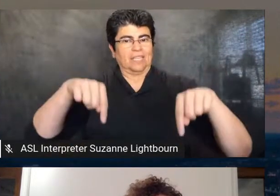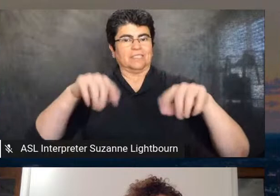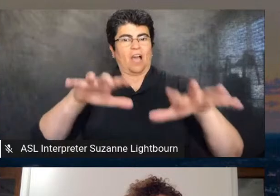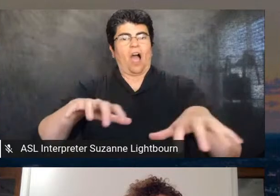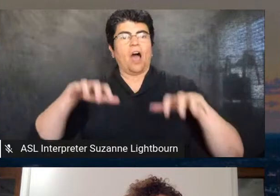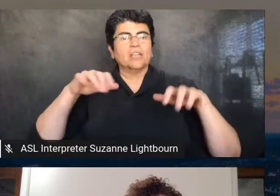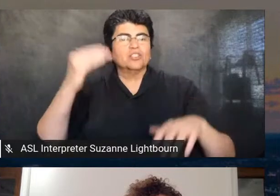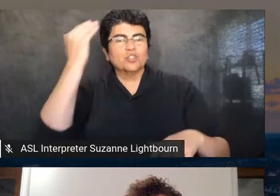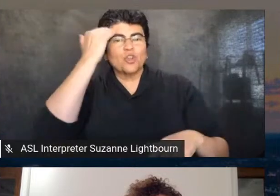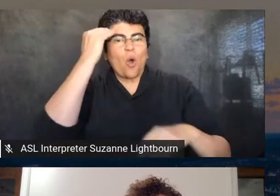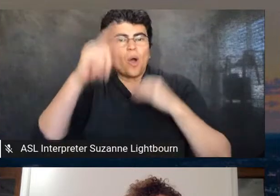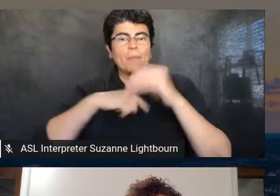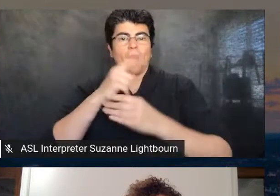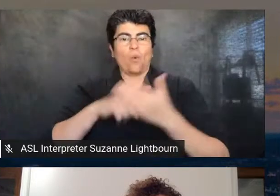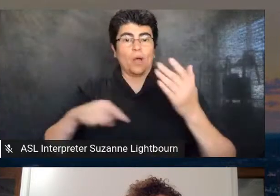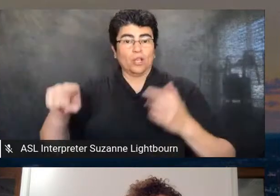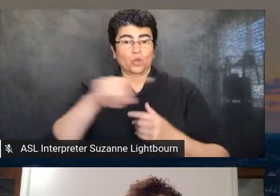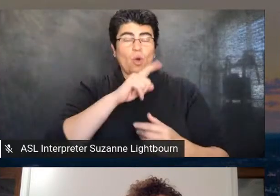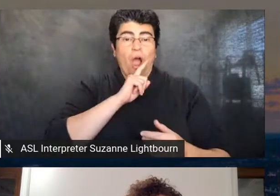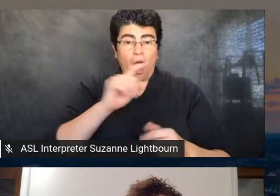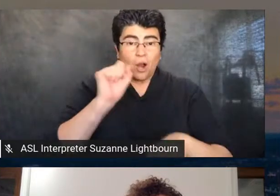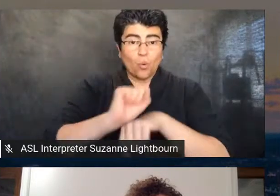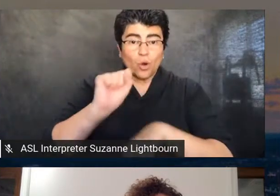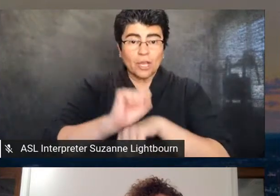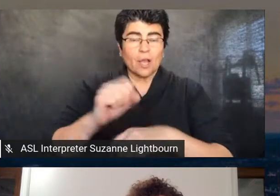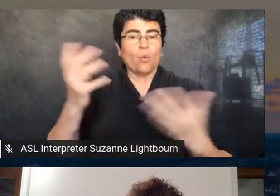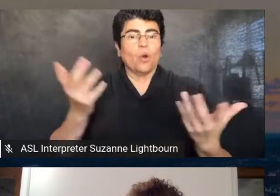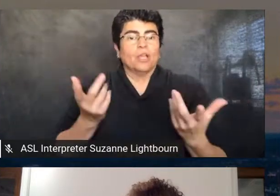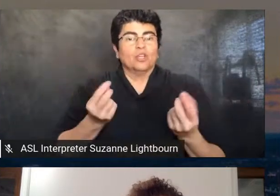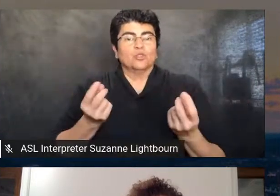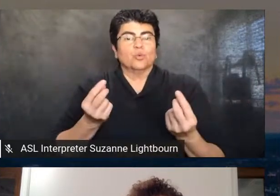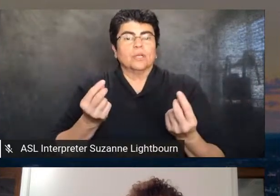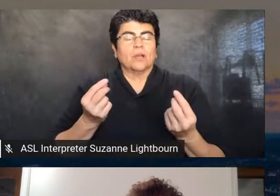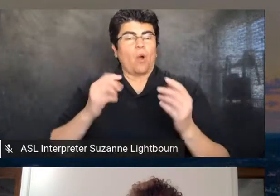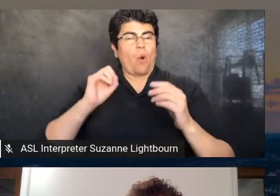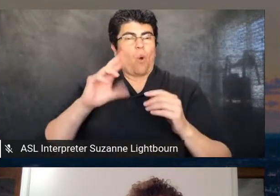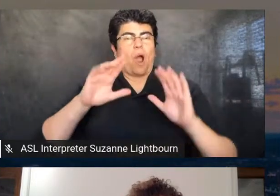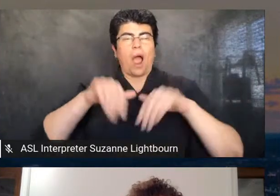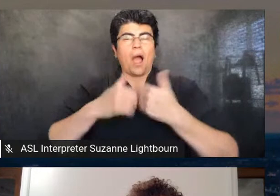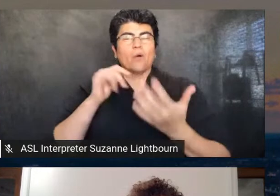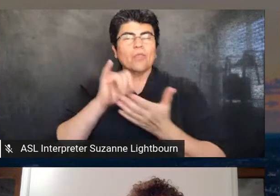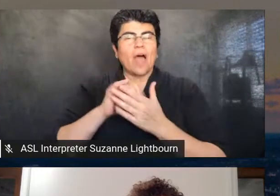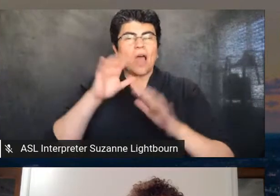about either what you are working on, what you're doing, or how the audience can be activated